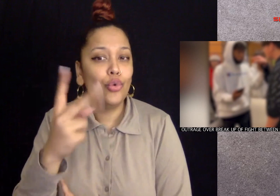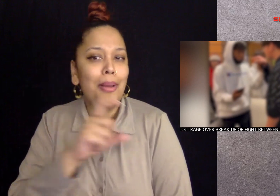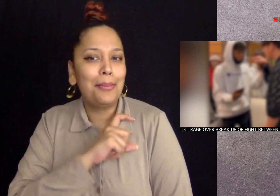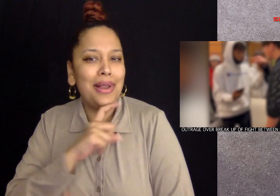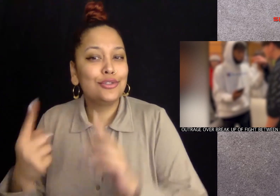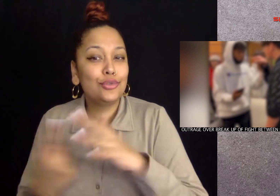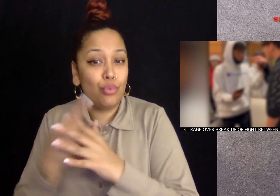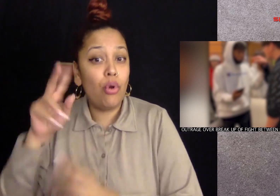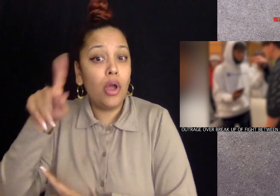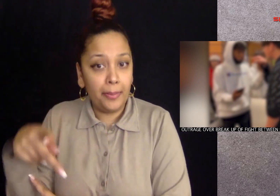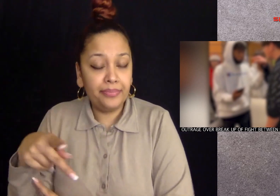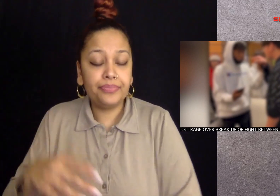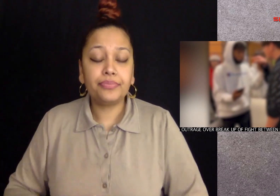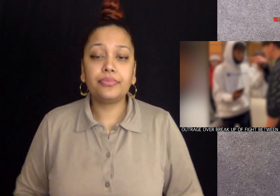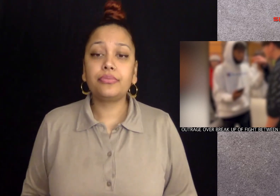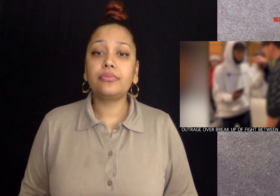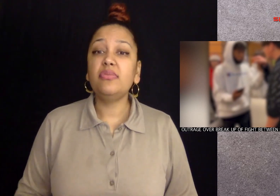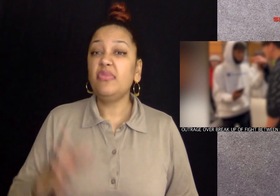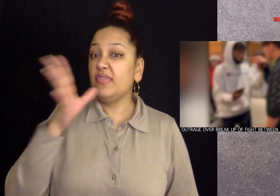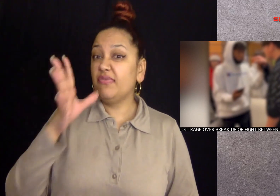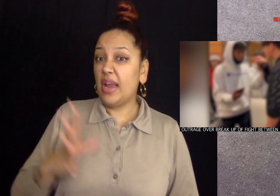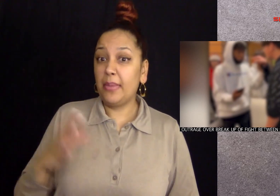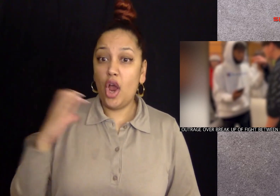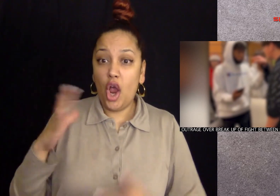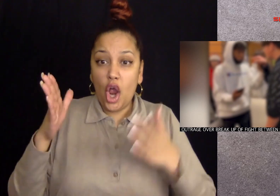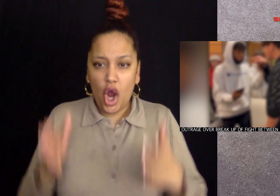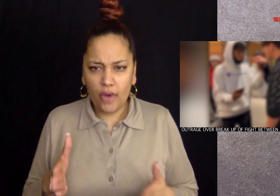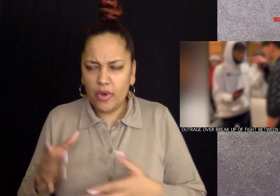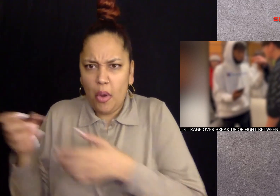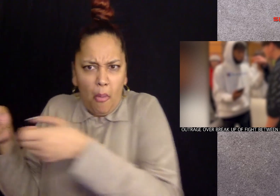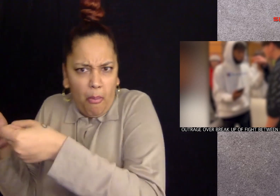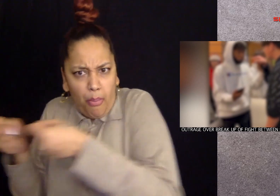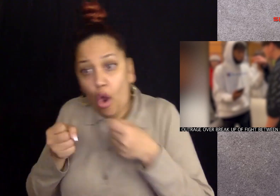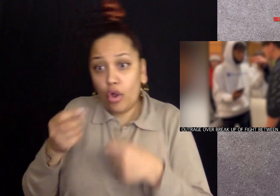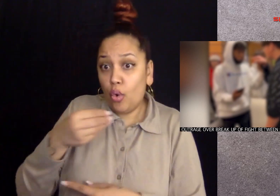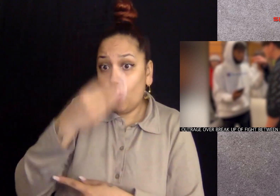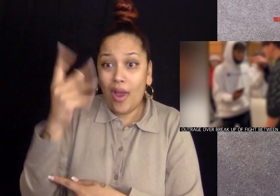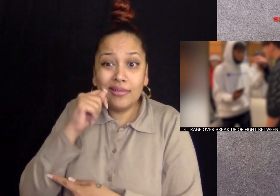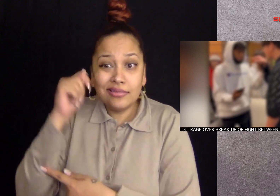the black teen to the ground but watch what happens when two police officers show up a